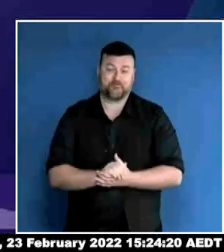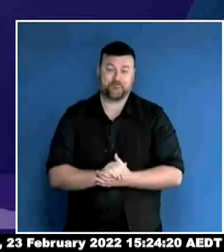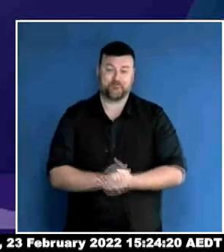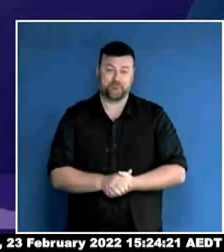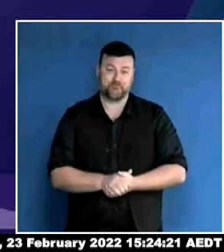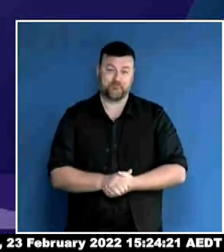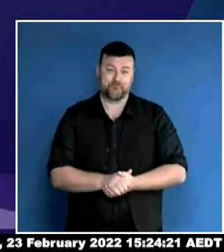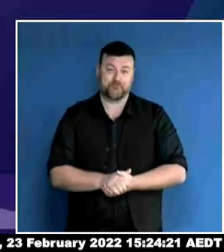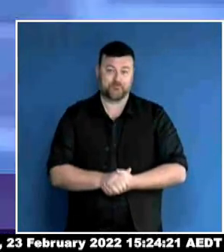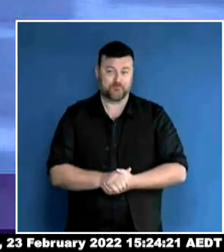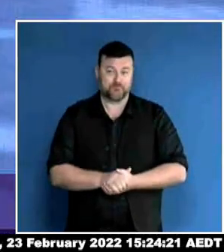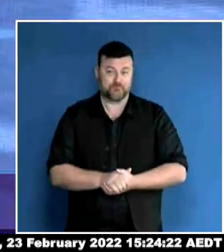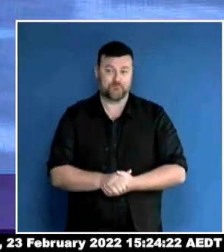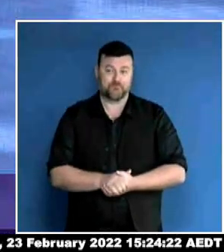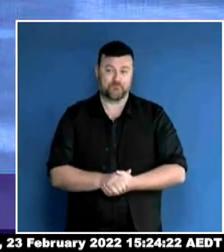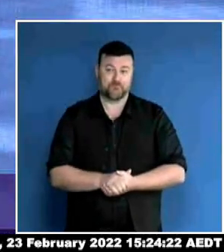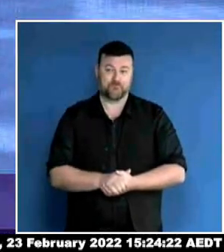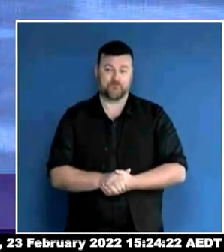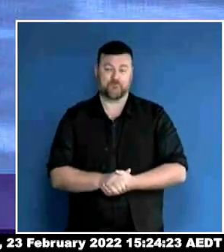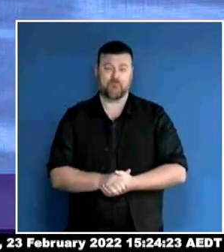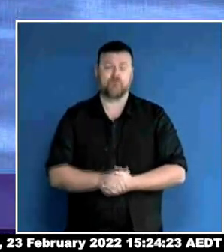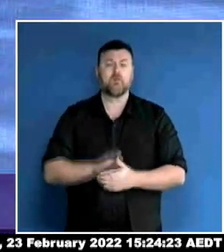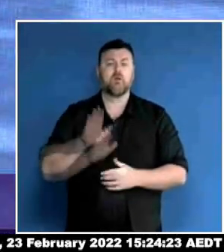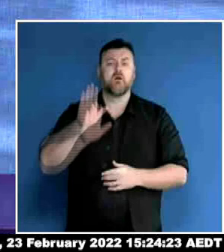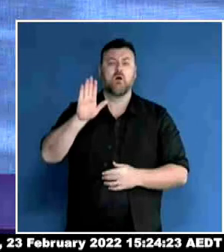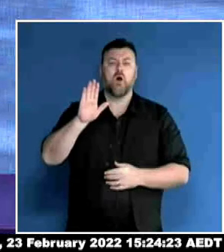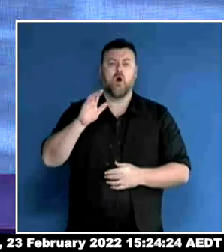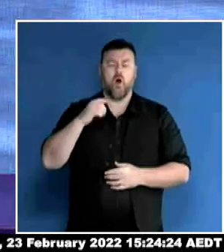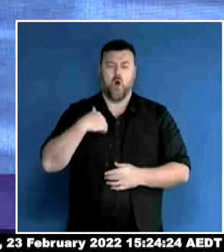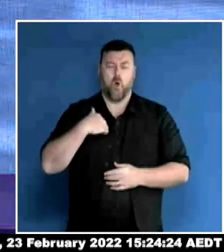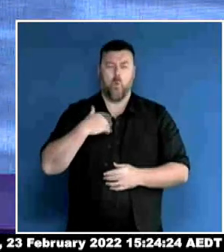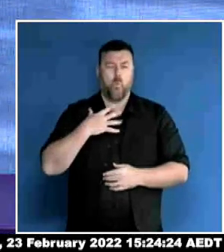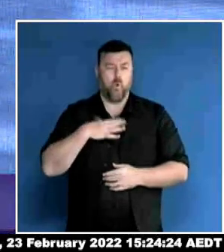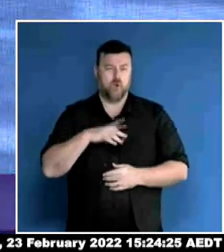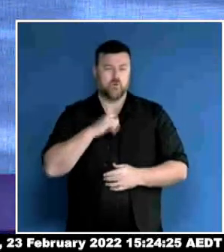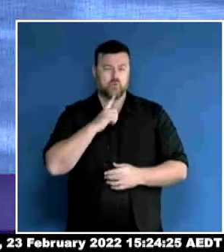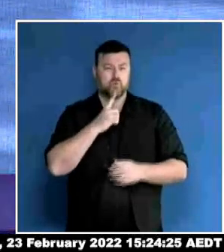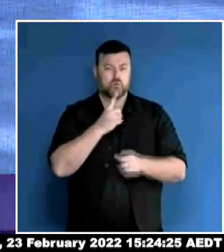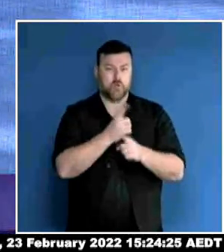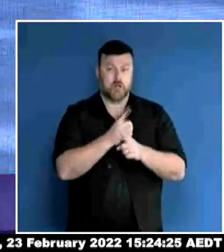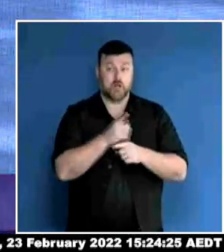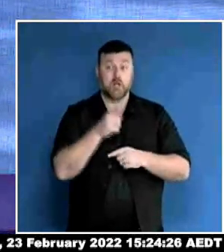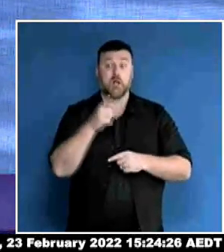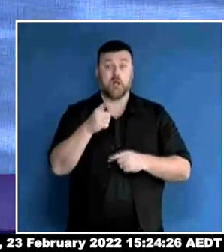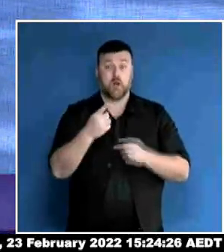Yes. MS EASTMAN: In the Royal Commission the rules of evidence don't apply but rules of procedural fairness do.